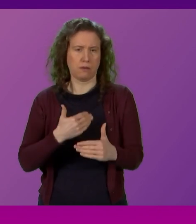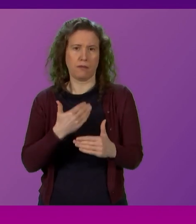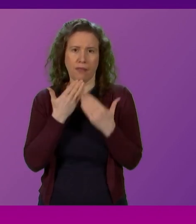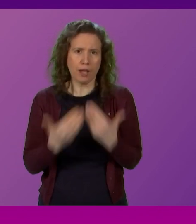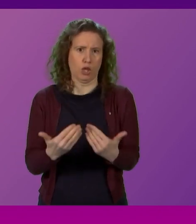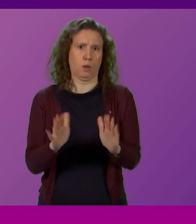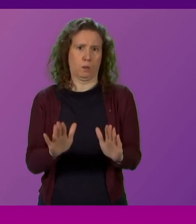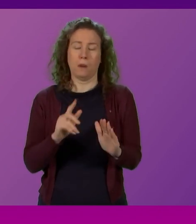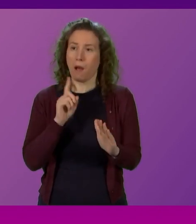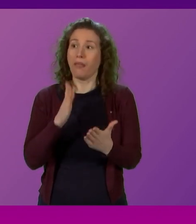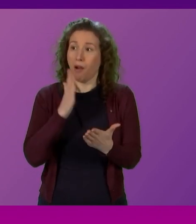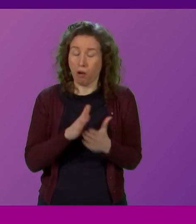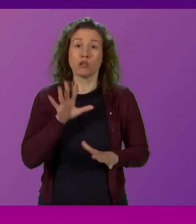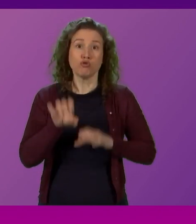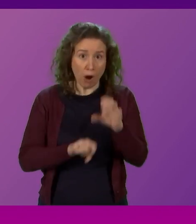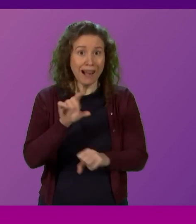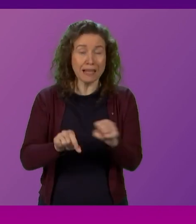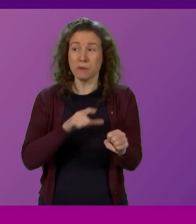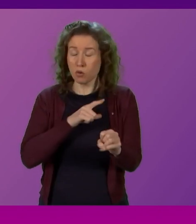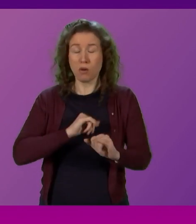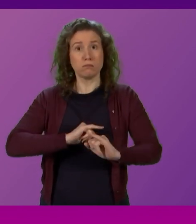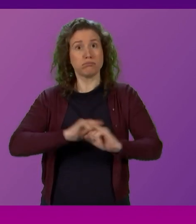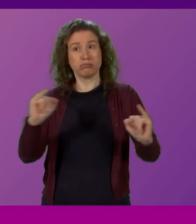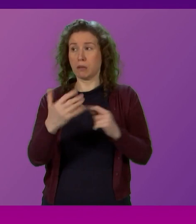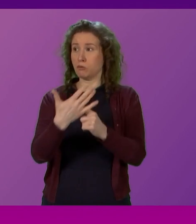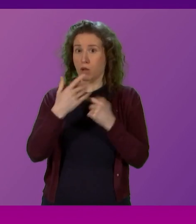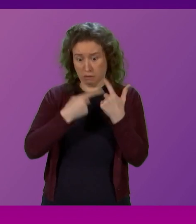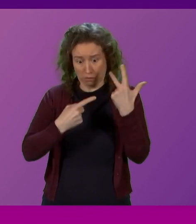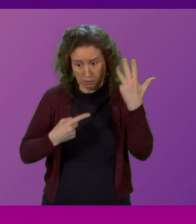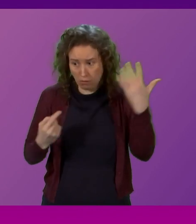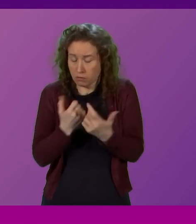However, they are struggling in the face of unprecedented pressure on our national health